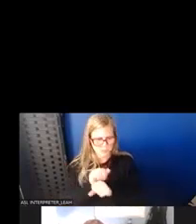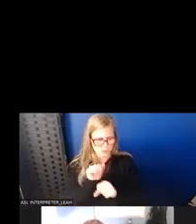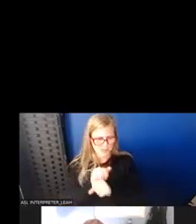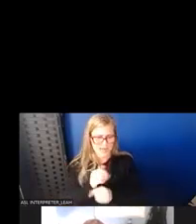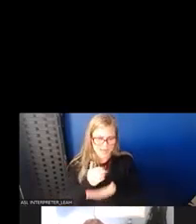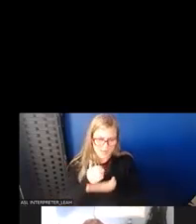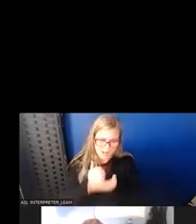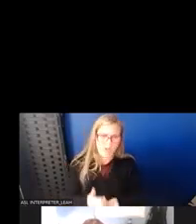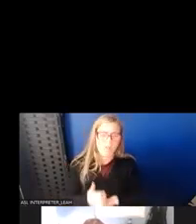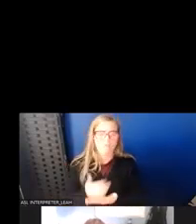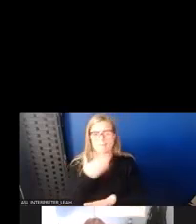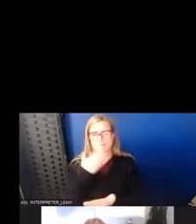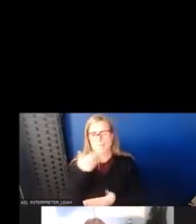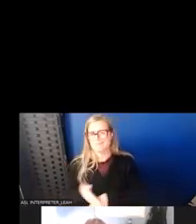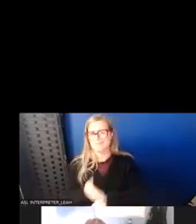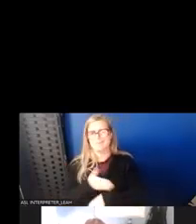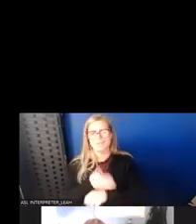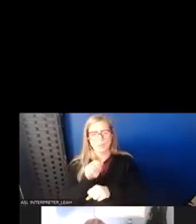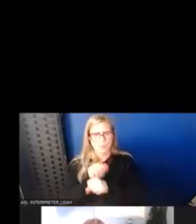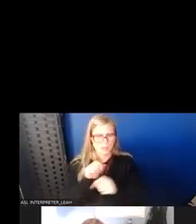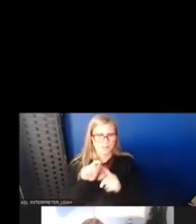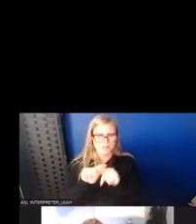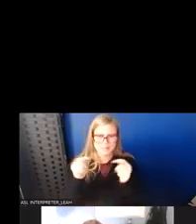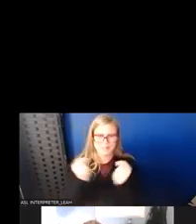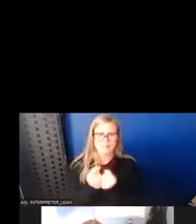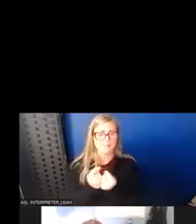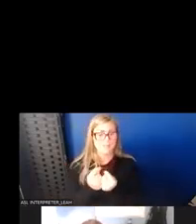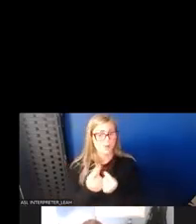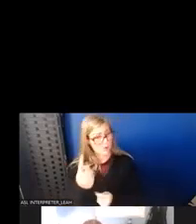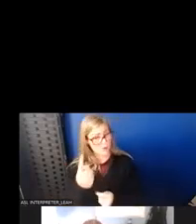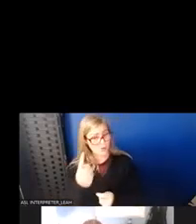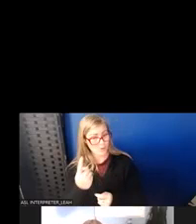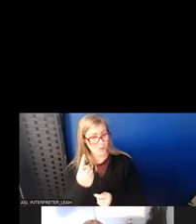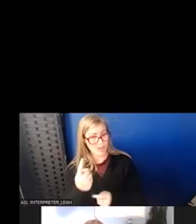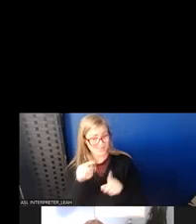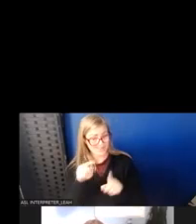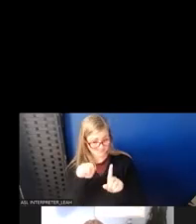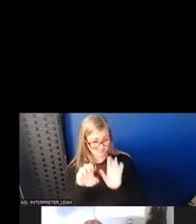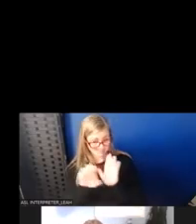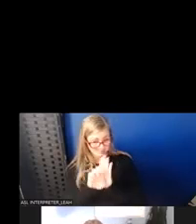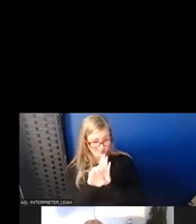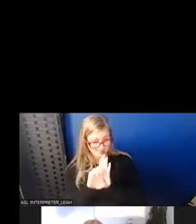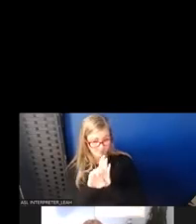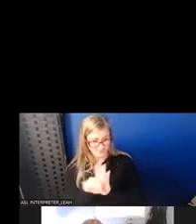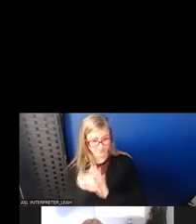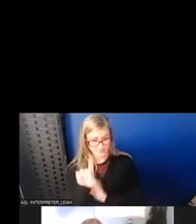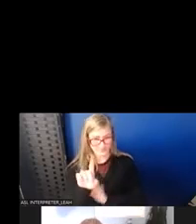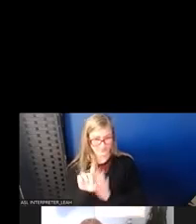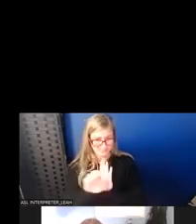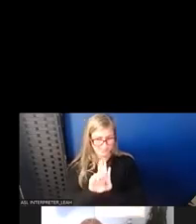So here is one example of a team in in one field where there is